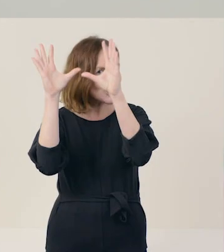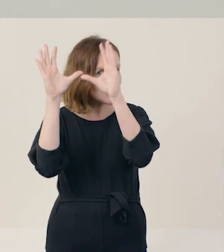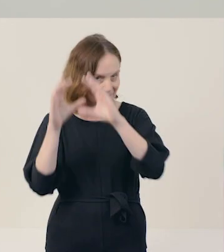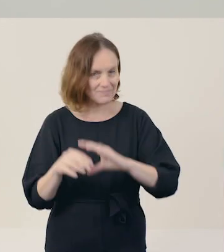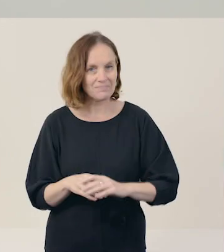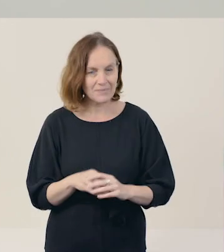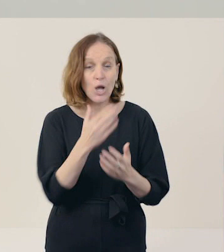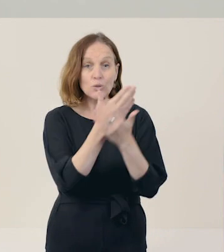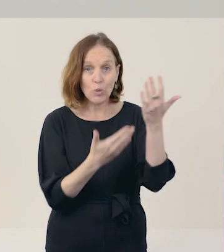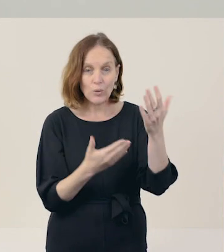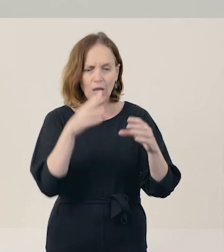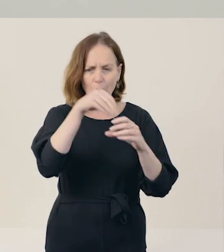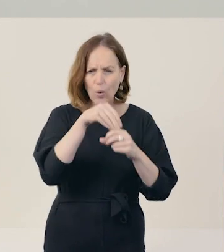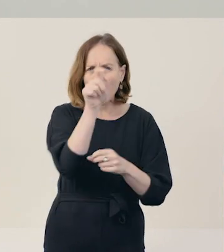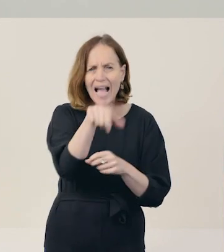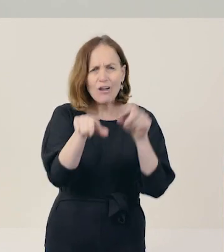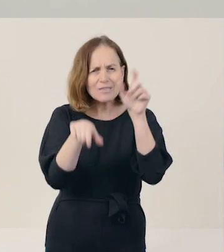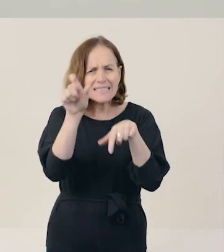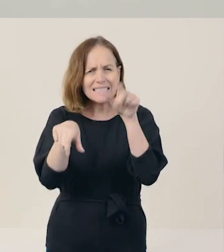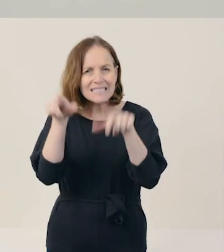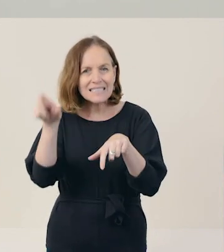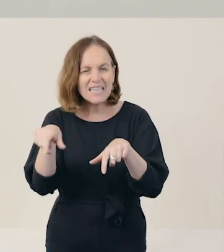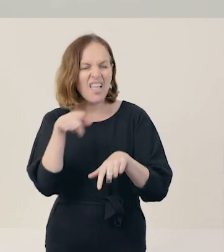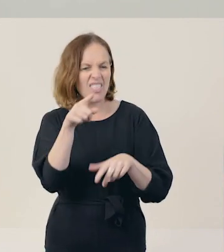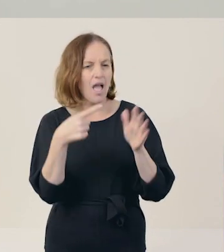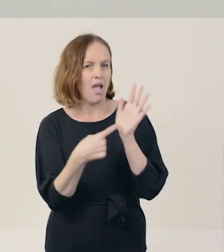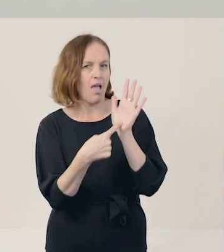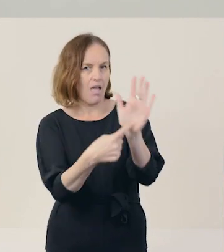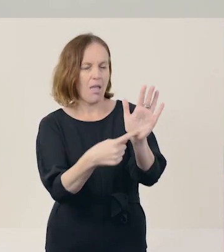Stories include characters. Characters are a representation of people,